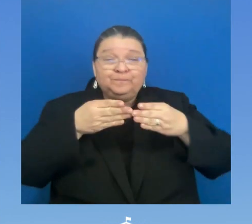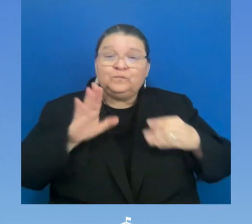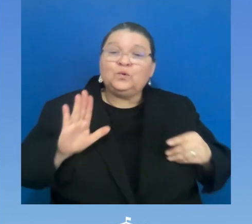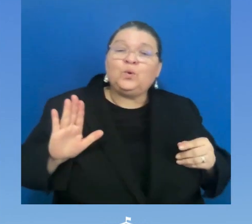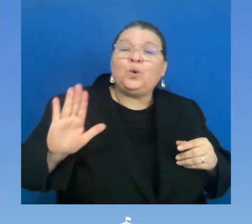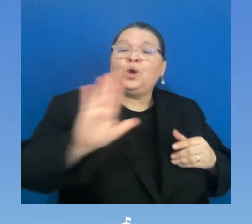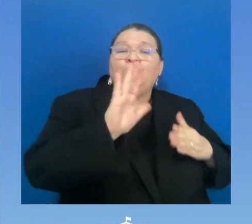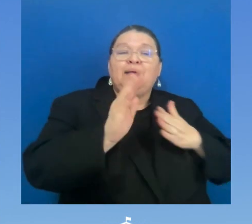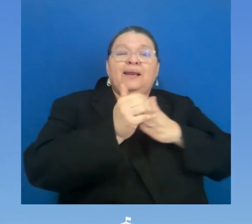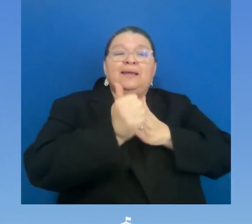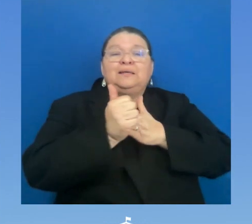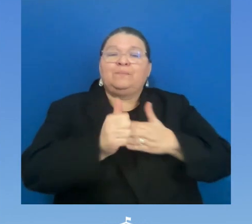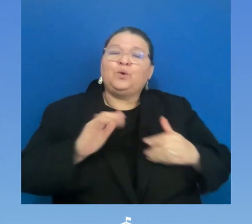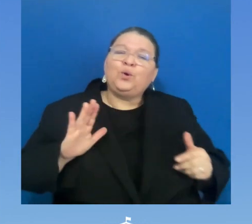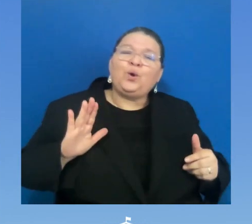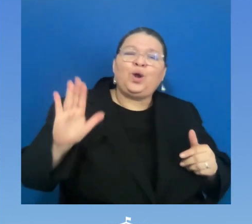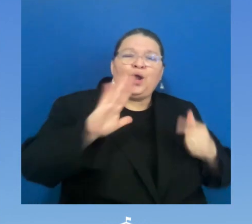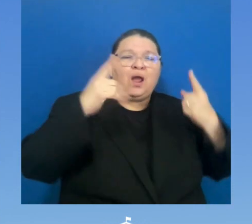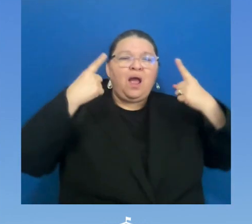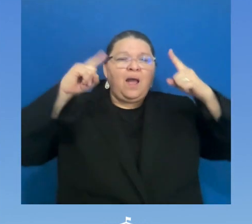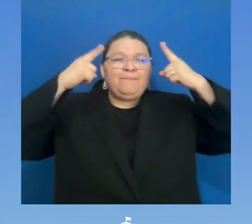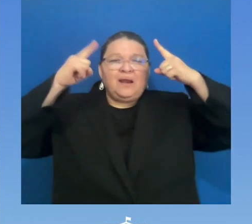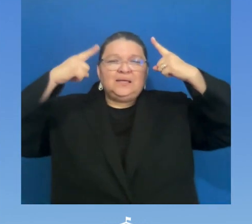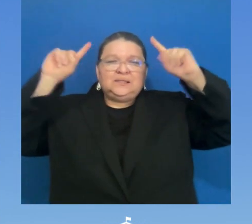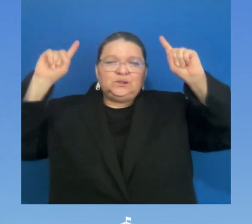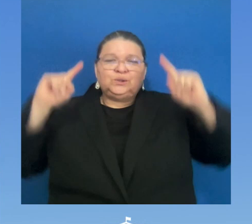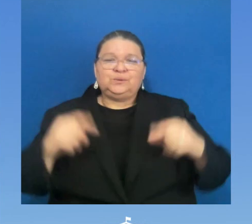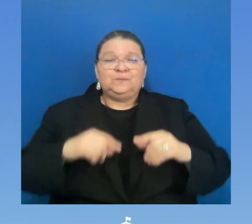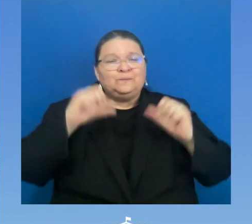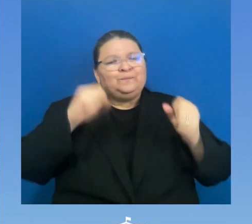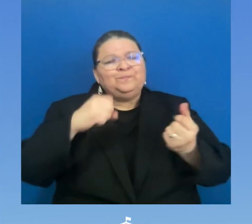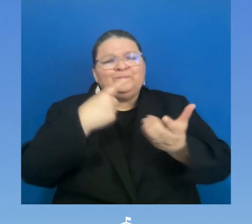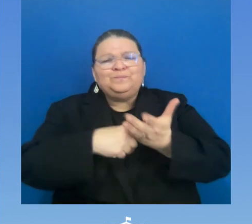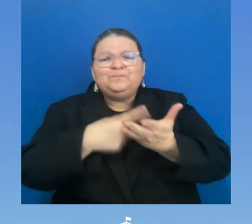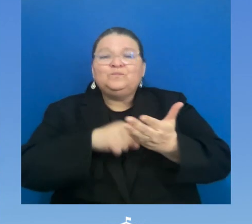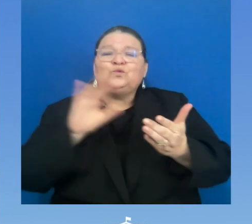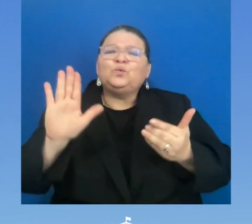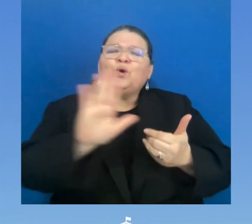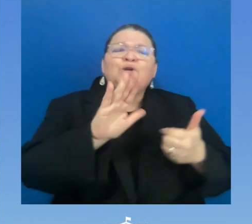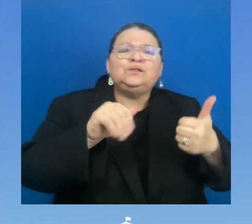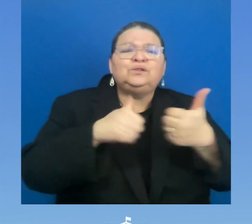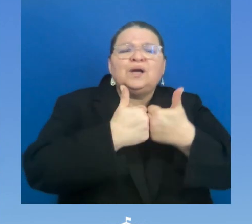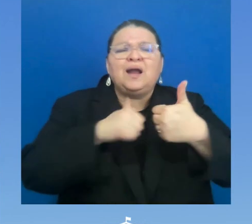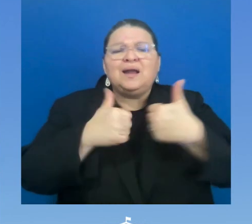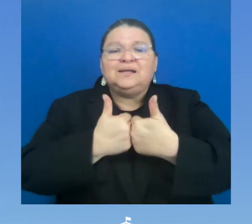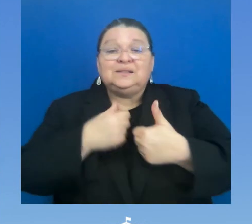the challenges that you've faced, both personally and professionally, in terms of getting us to this point